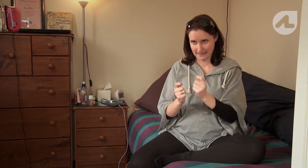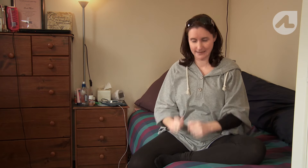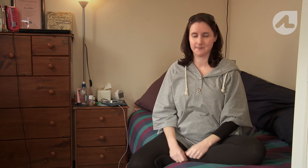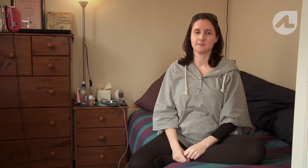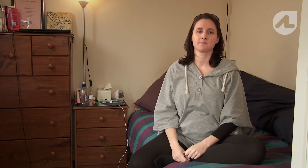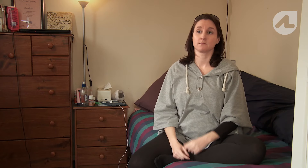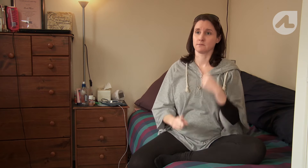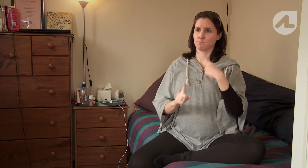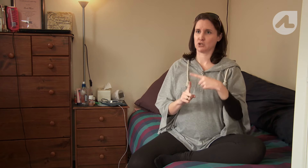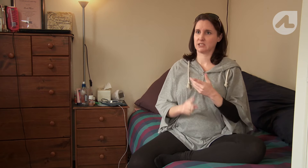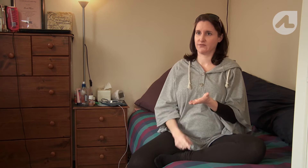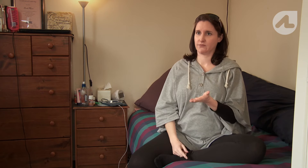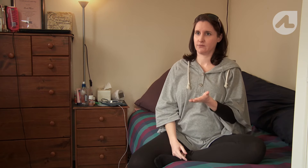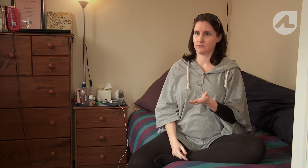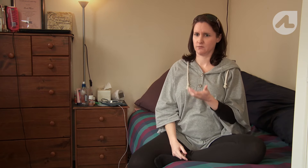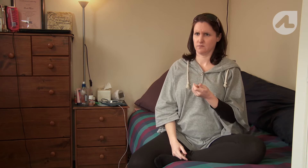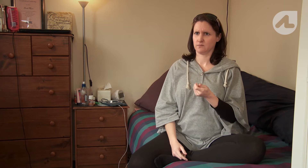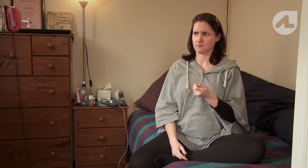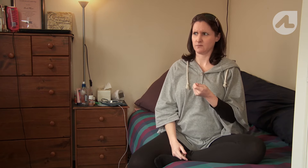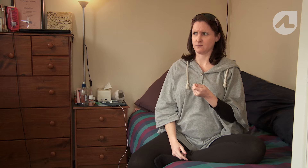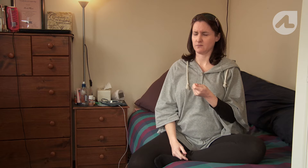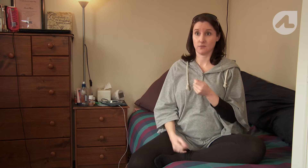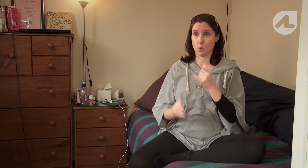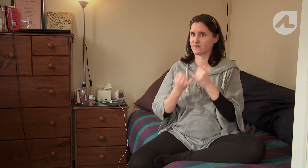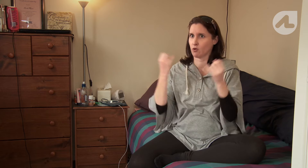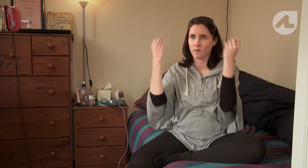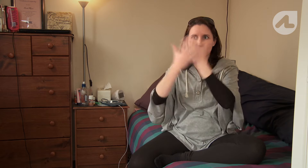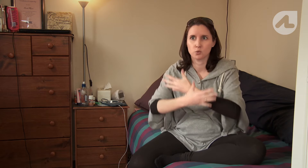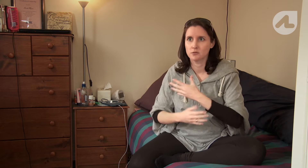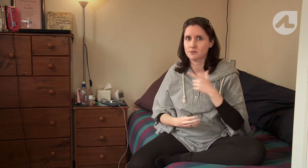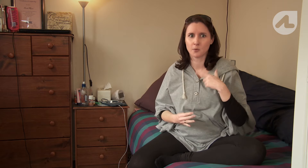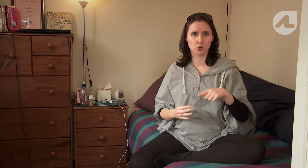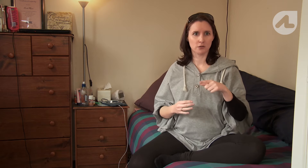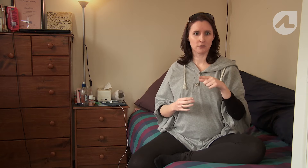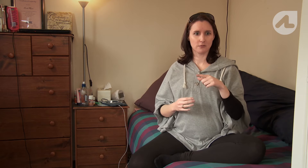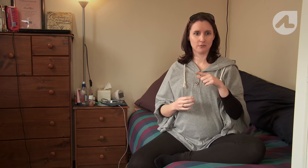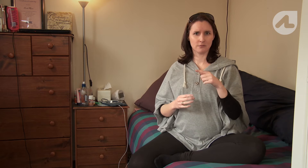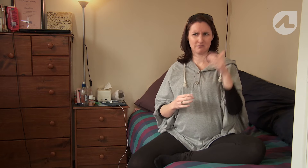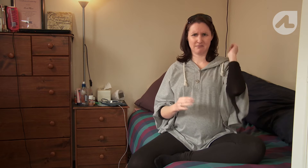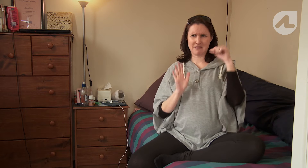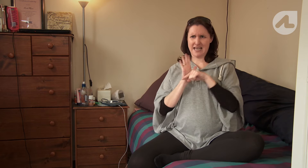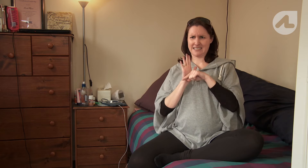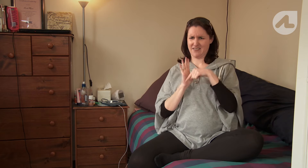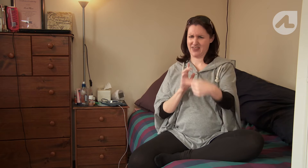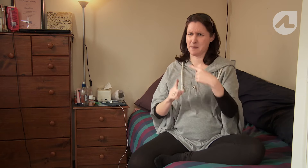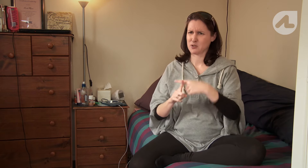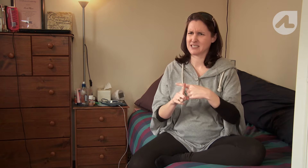and it was positive. I was very confused because the first test of negative